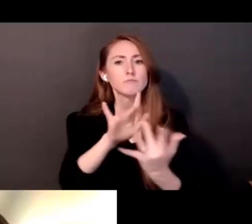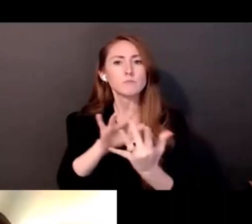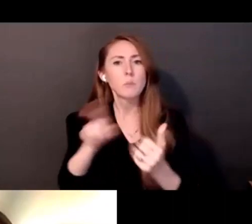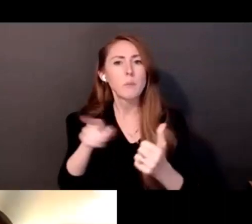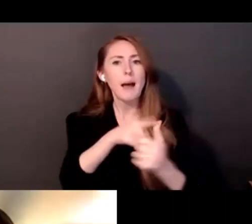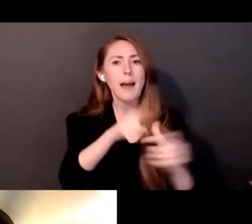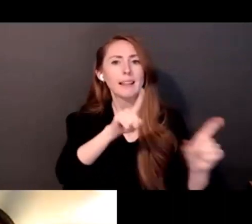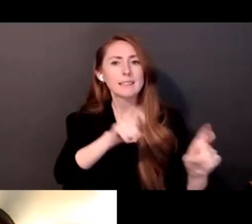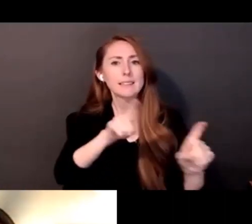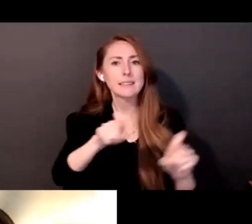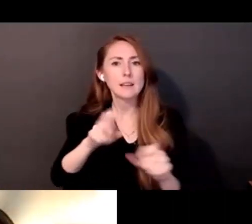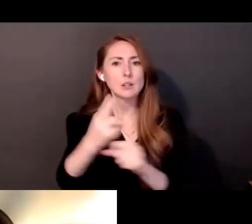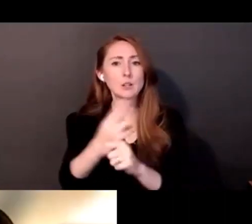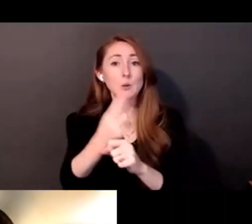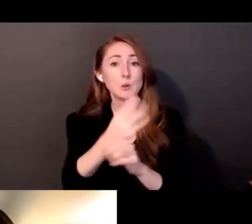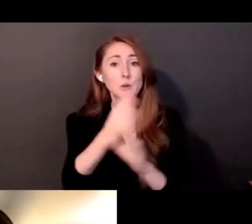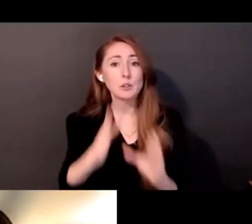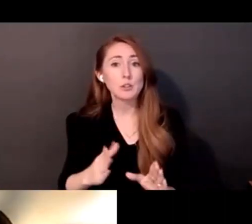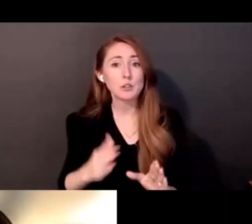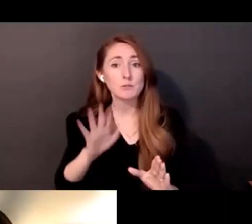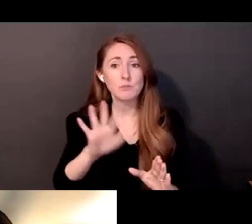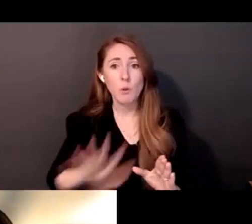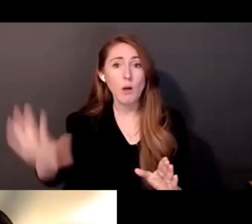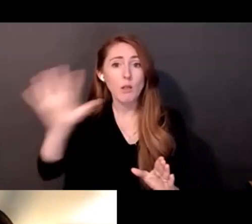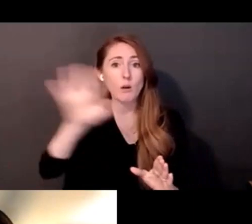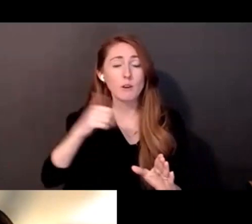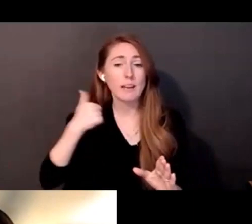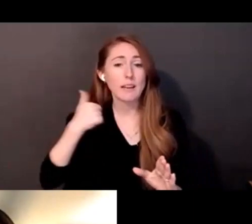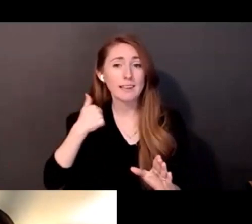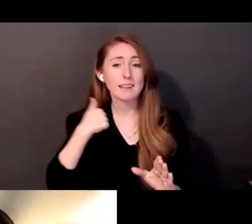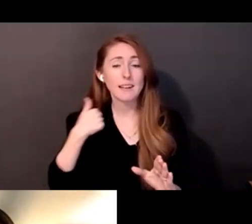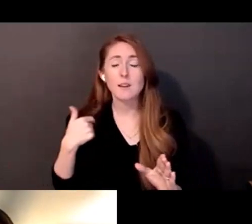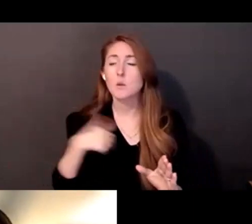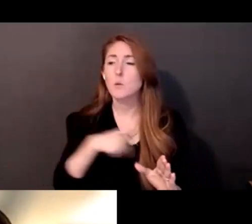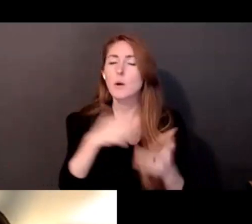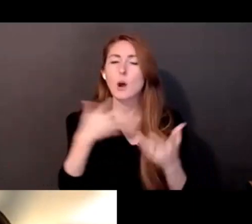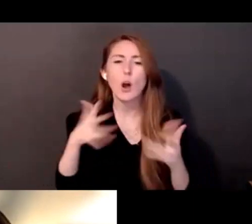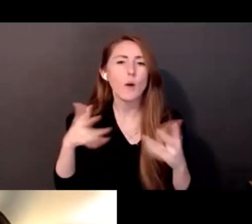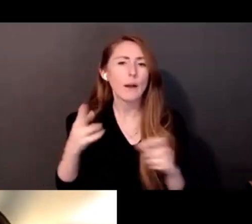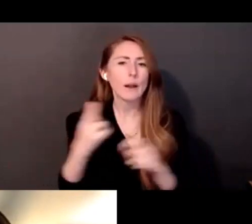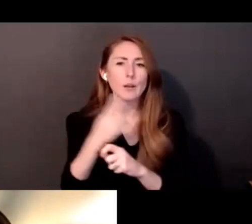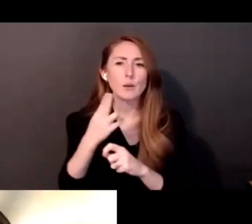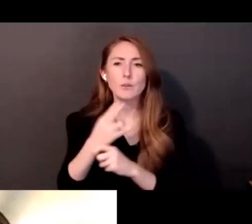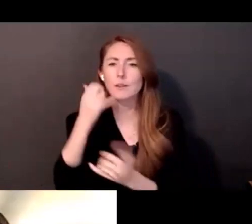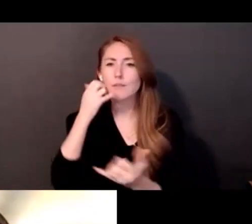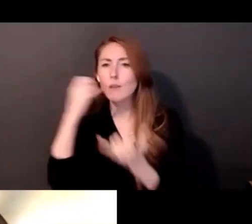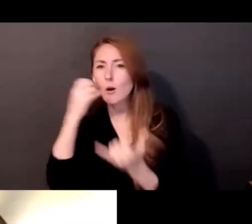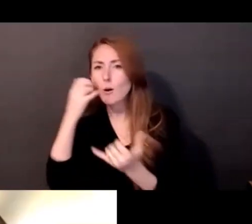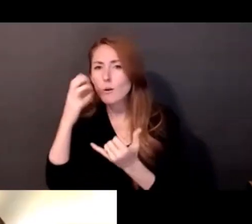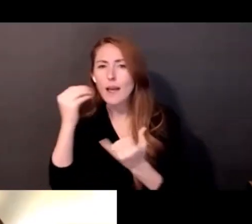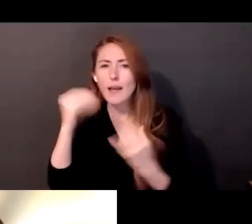we were already doing some of these interviews on the phone and virtually, so it was an easier transition for us.